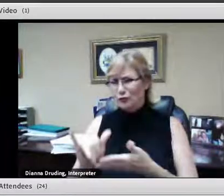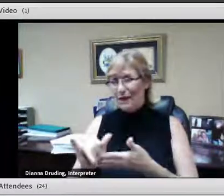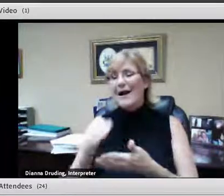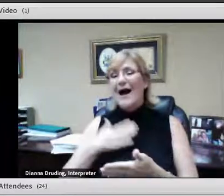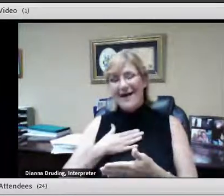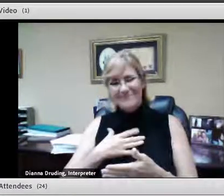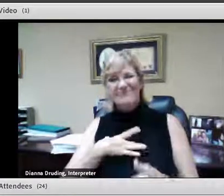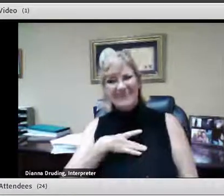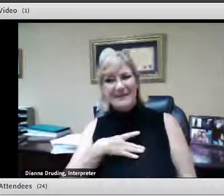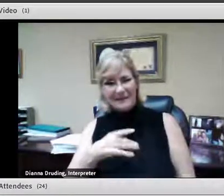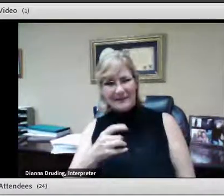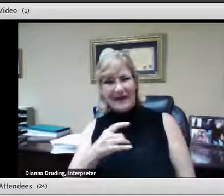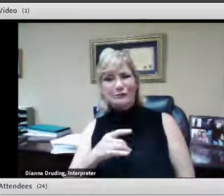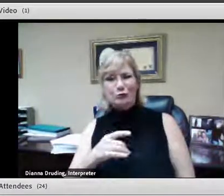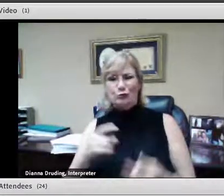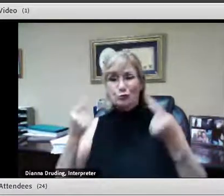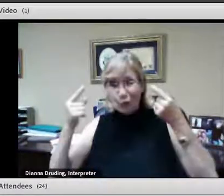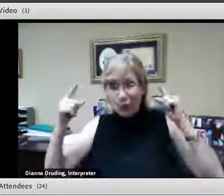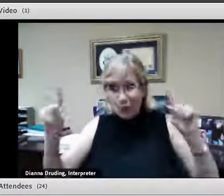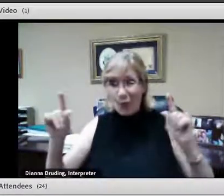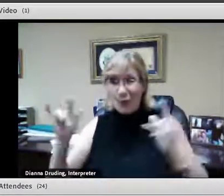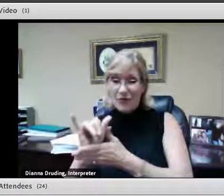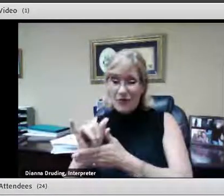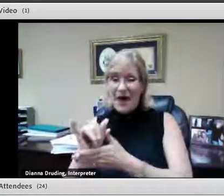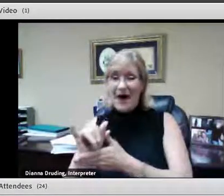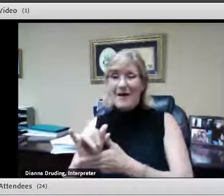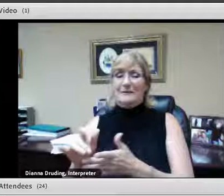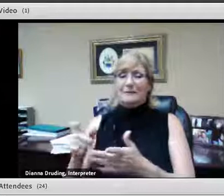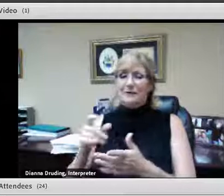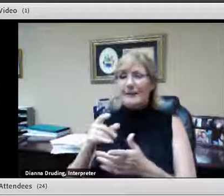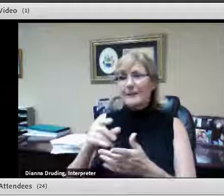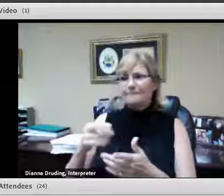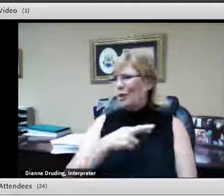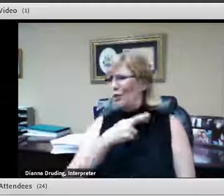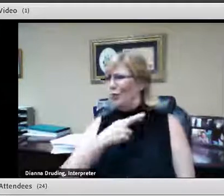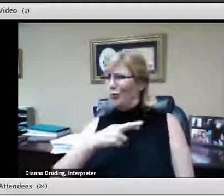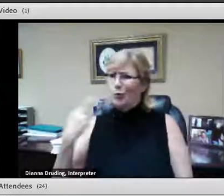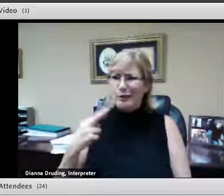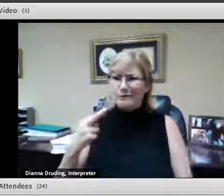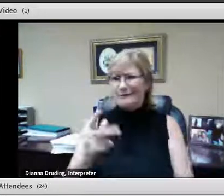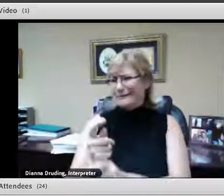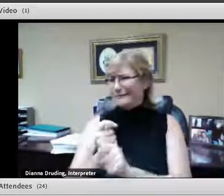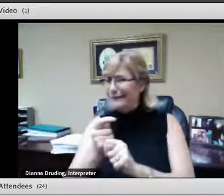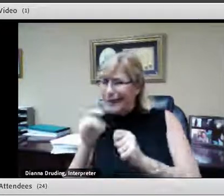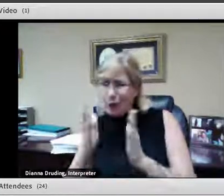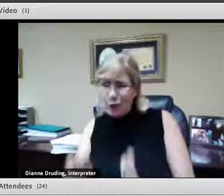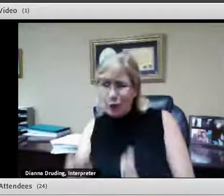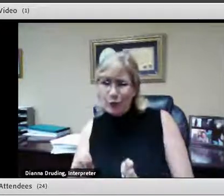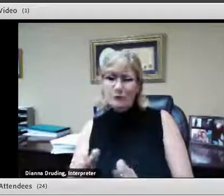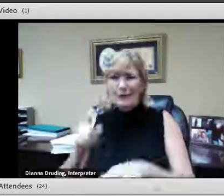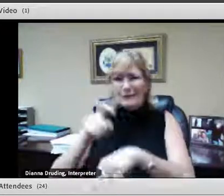that emphasize process over product. So, risk-takers and big-thinkers and time-managers, you know,